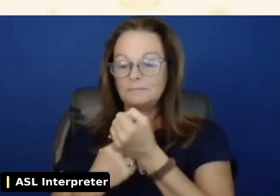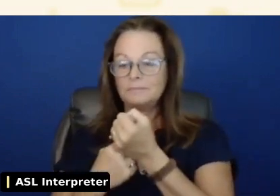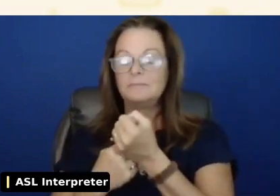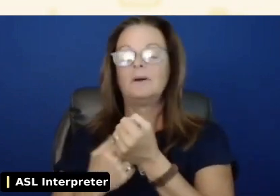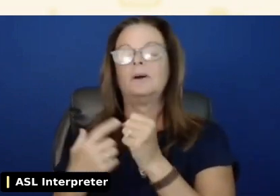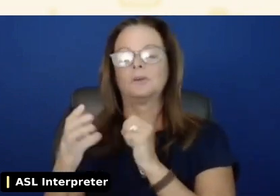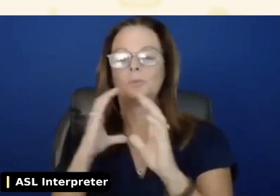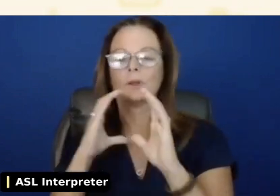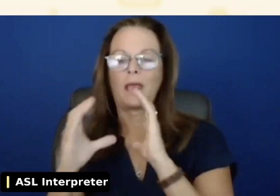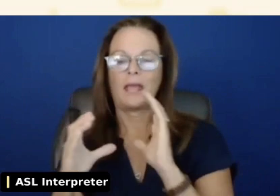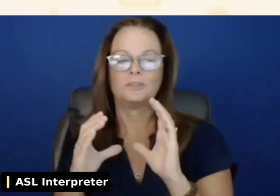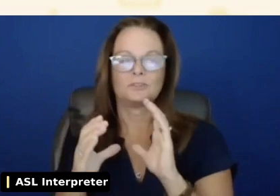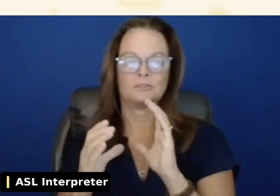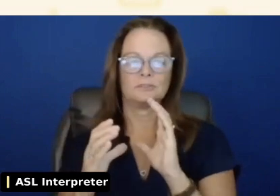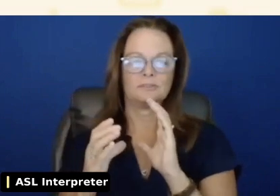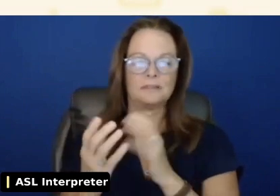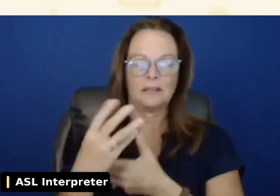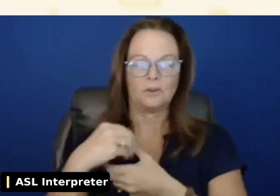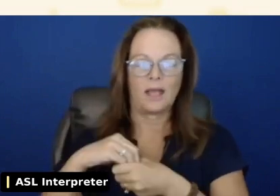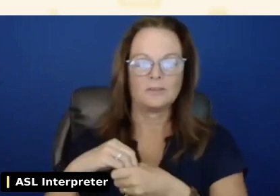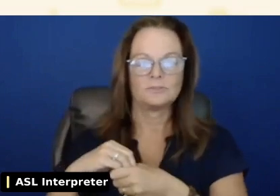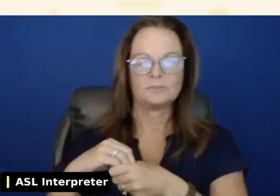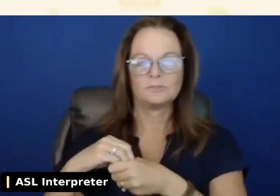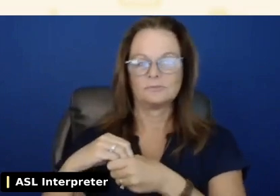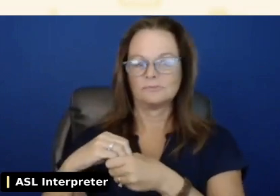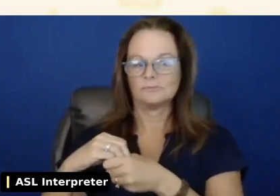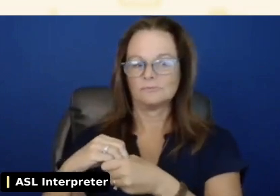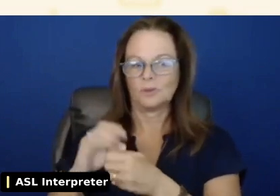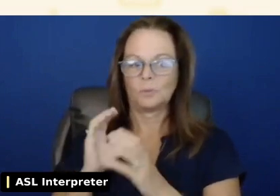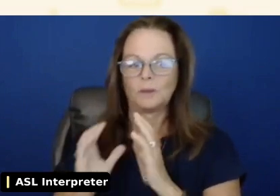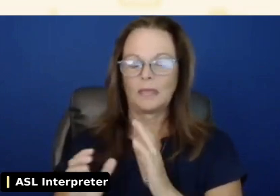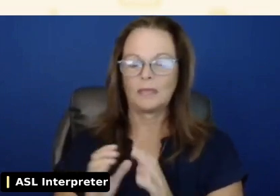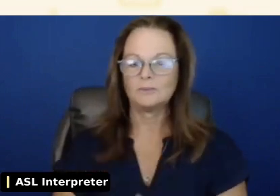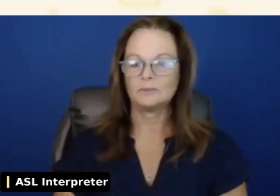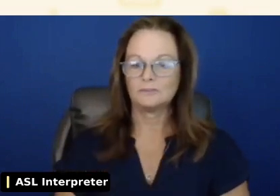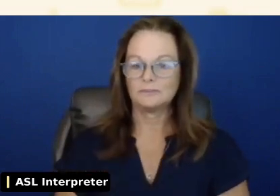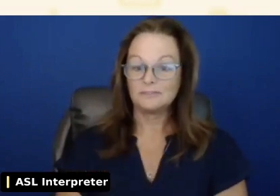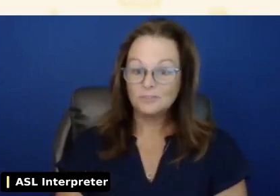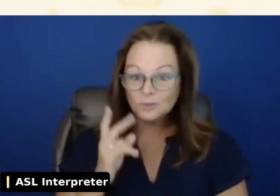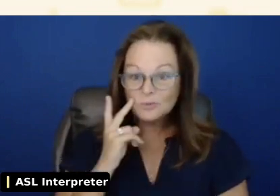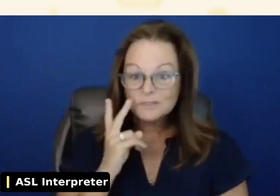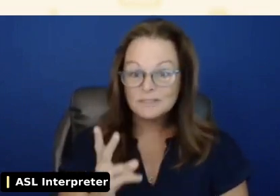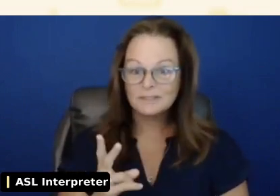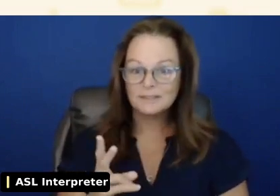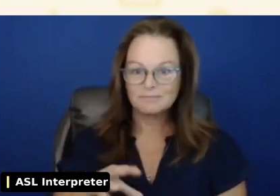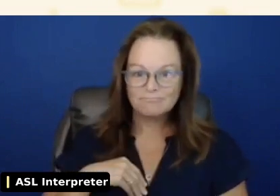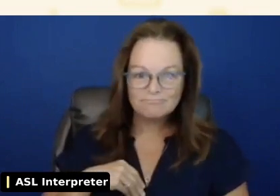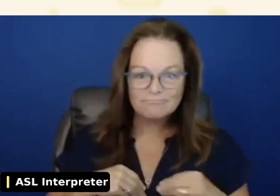But do you see it? Do you see it really? Can you grasp it? Can you grab it?